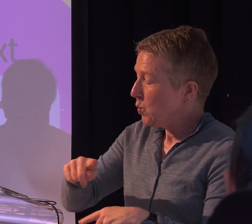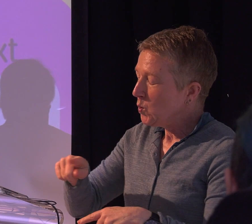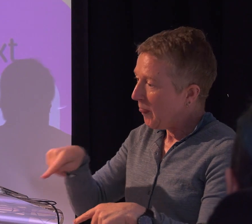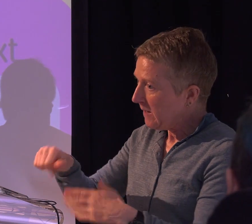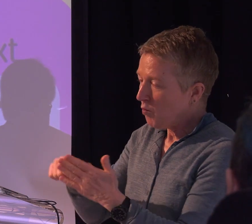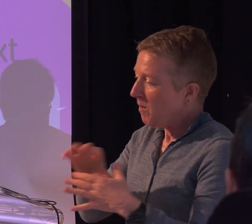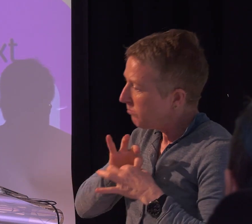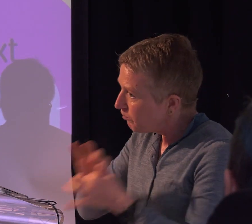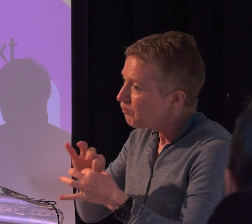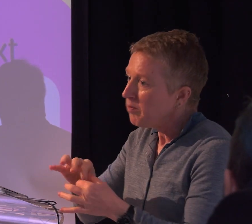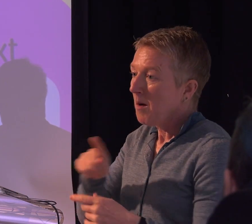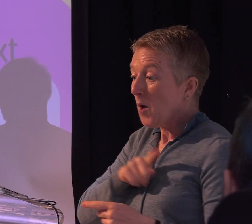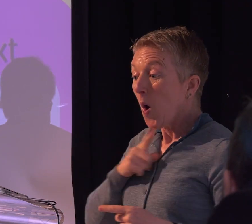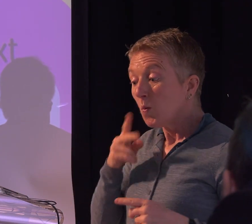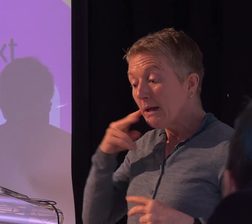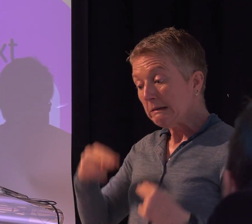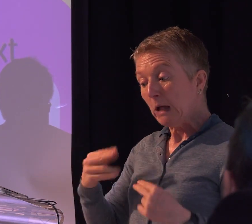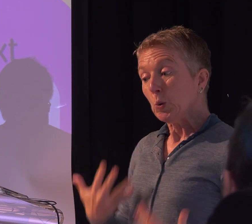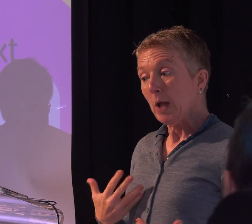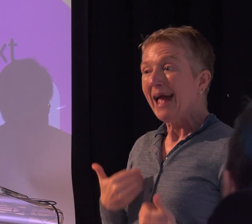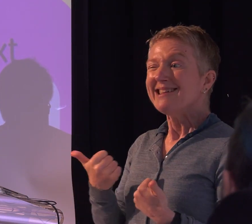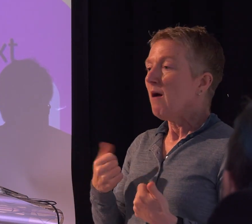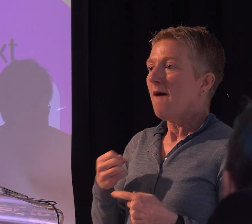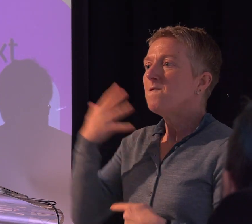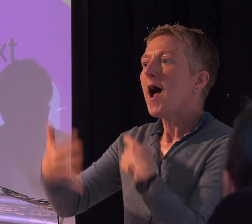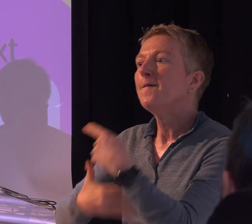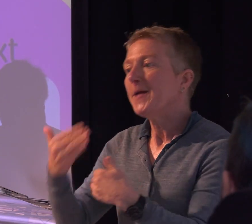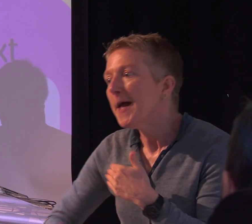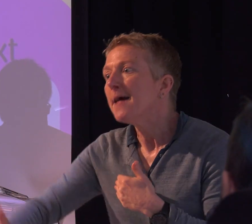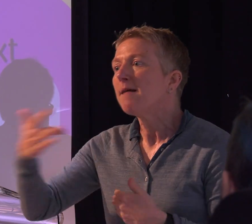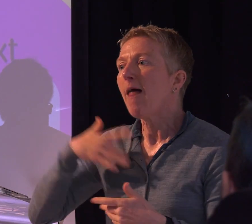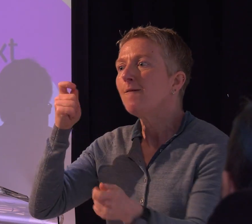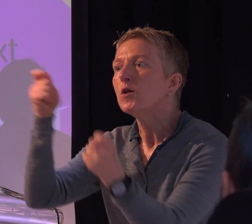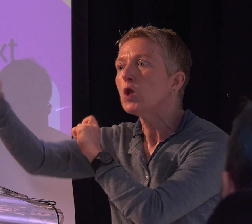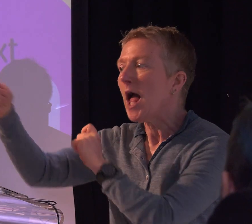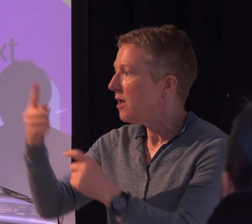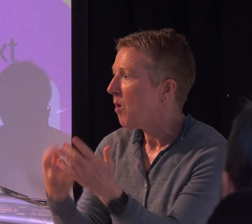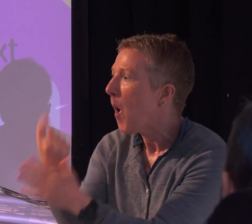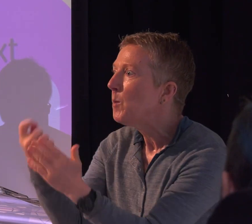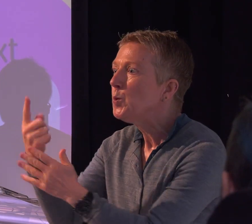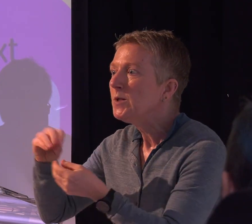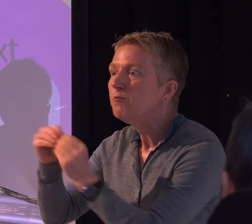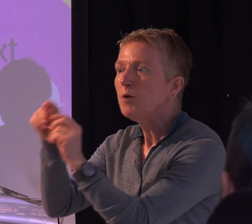is not what we are doing today. It's what we are gonna do in five years time to change people's lives, and the opportunities we can create by what we are doing today.